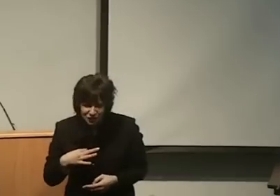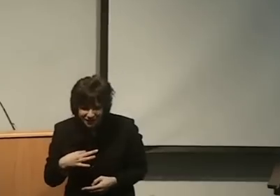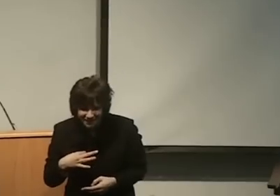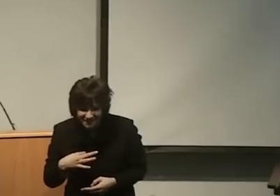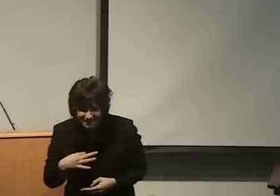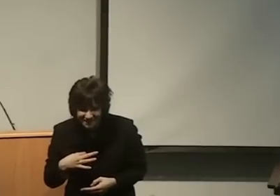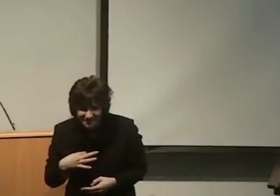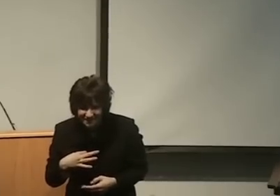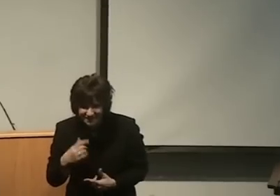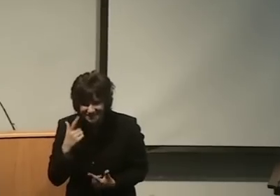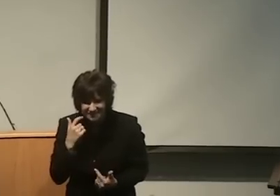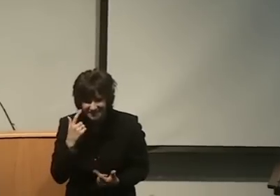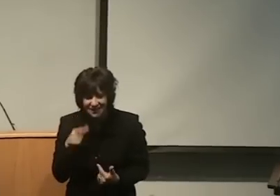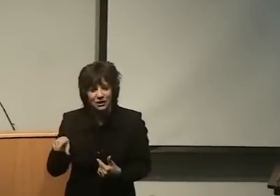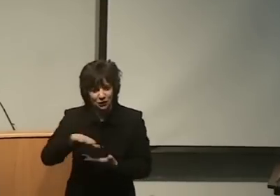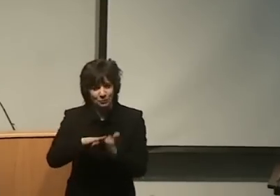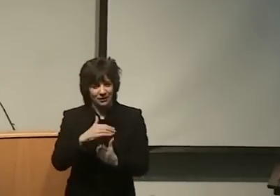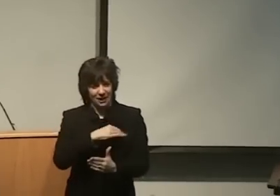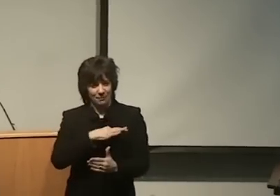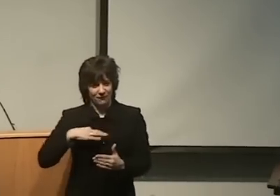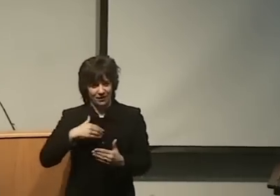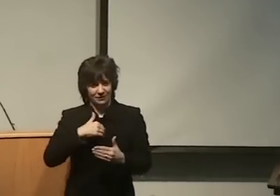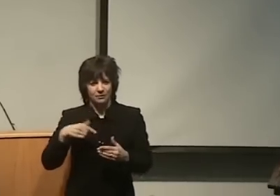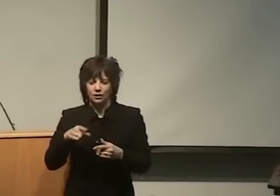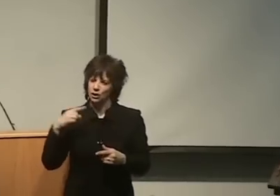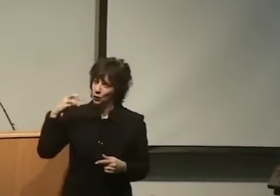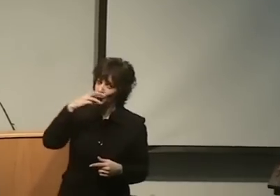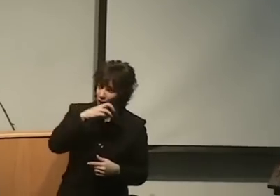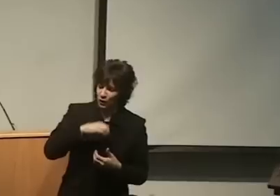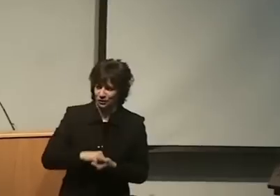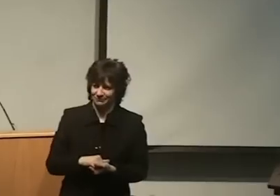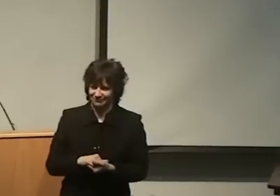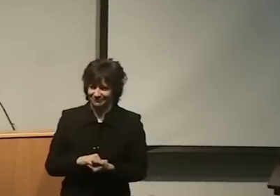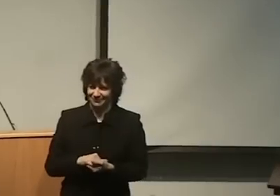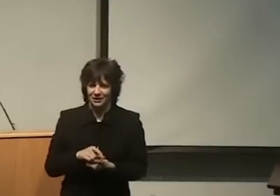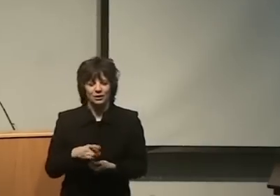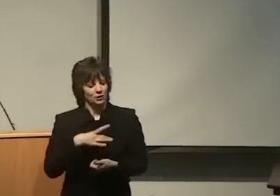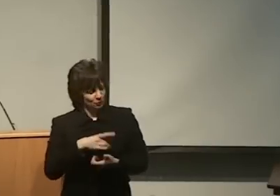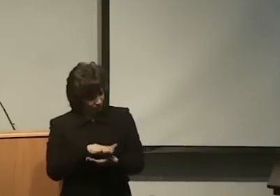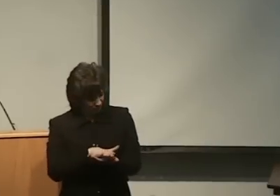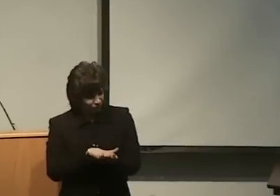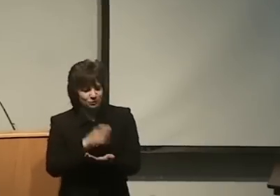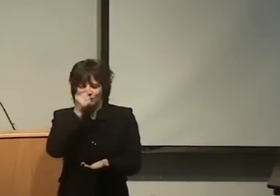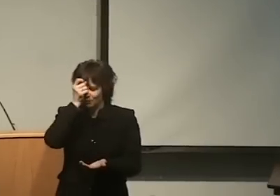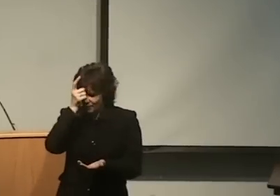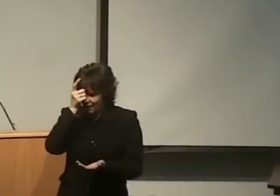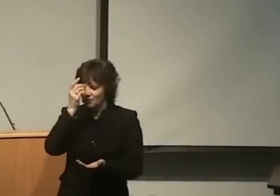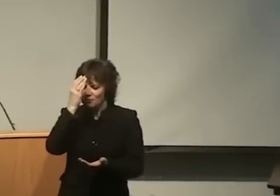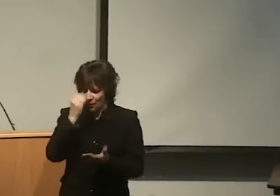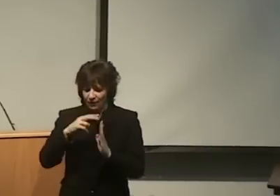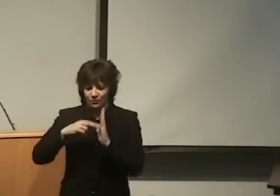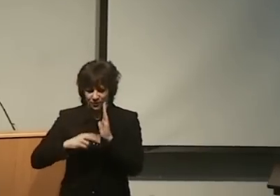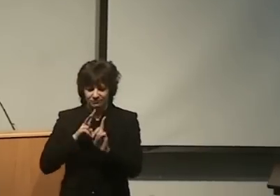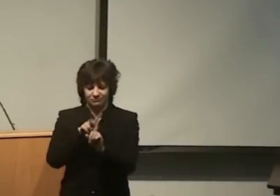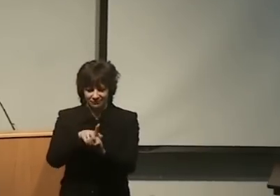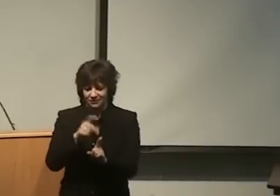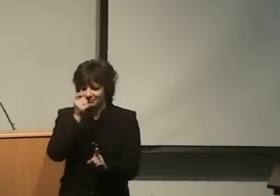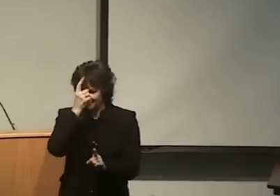You became a faculty because you're weird. You liked school, you understood why the reading was assigned.